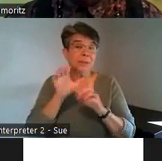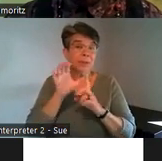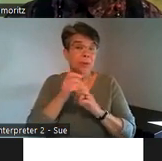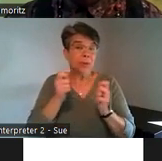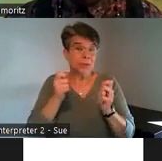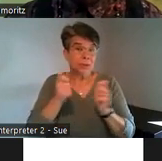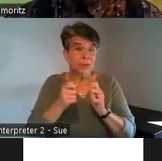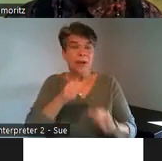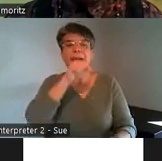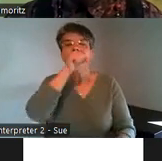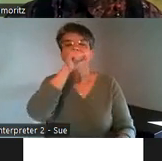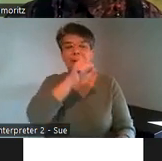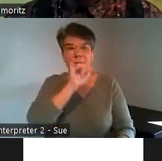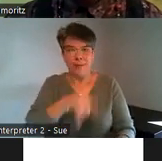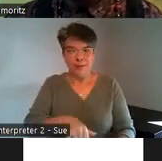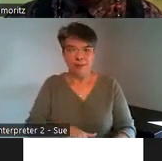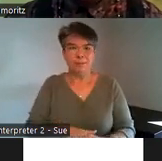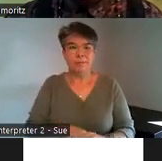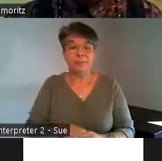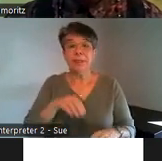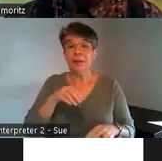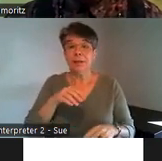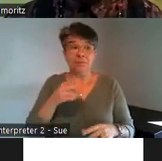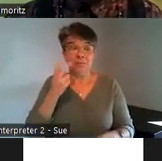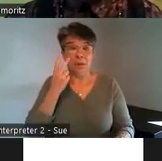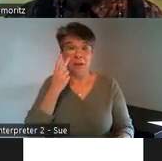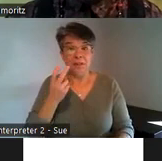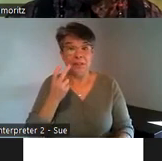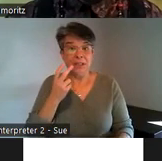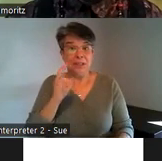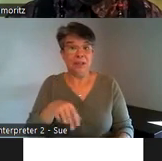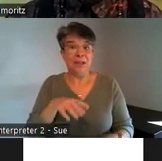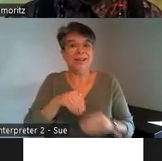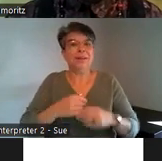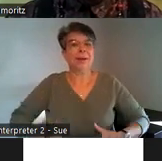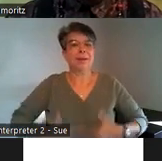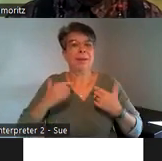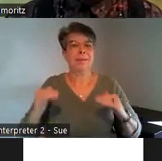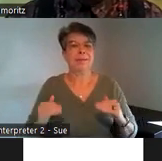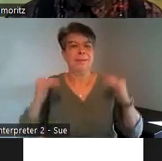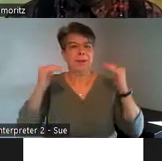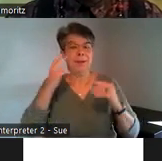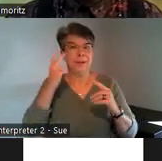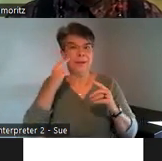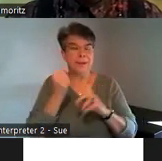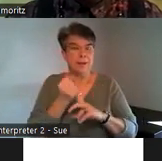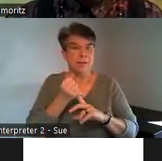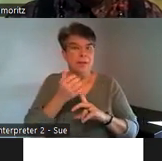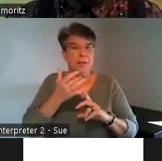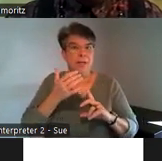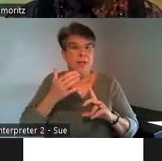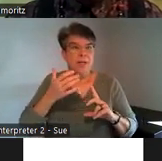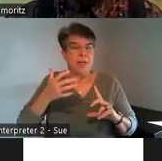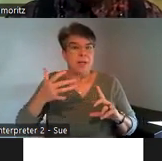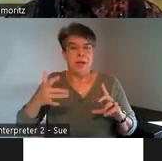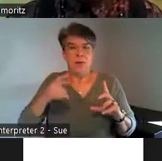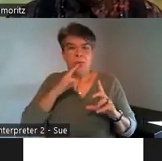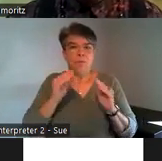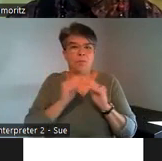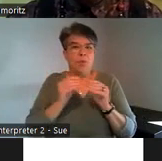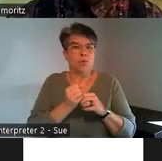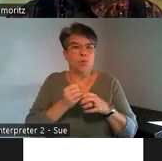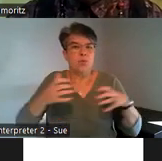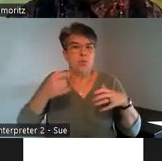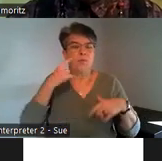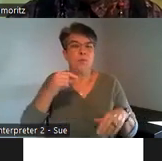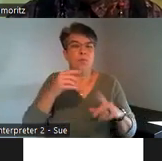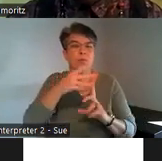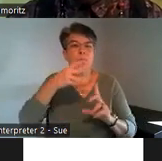that I loved that like within my lifetime there's been this plethora and of growth for queer spaces